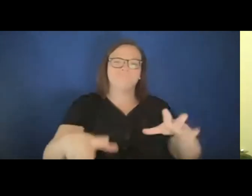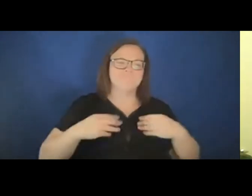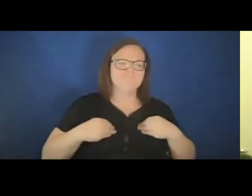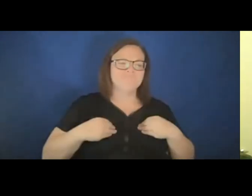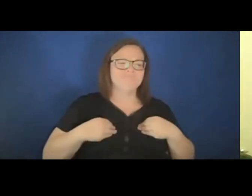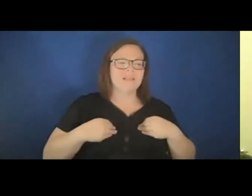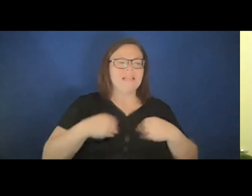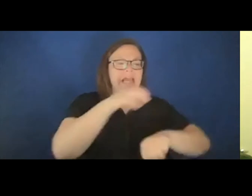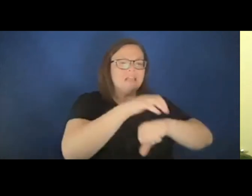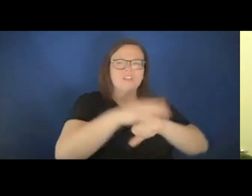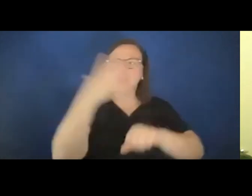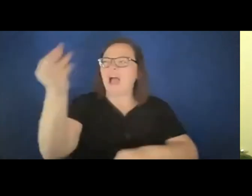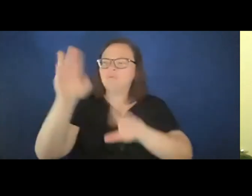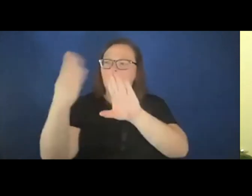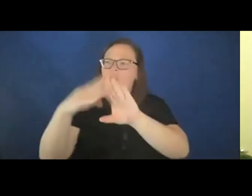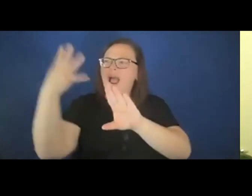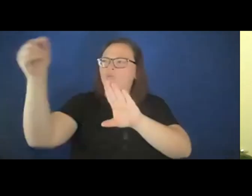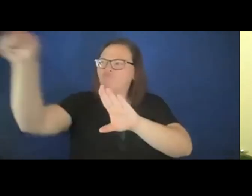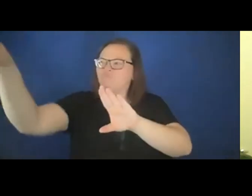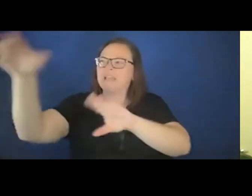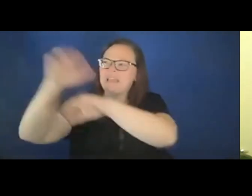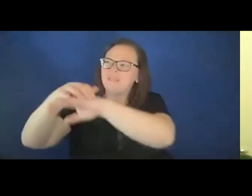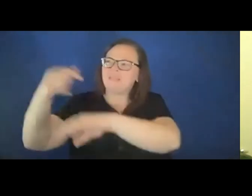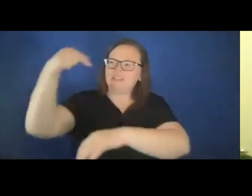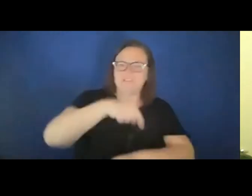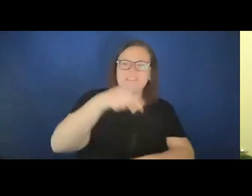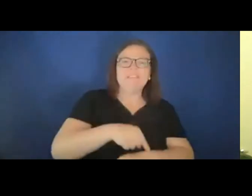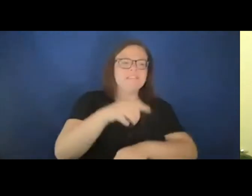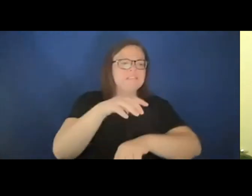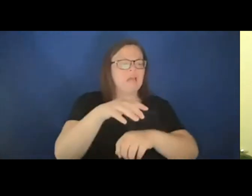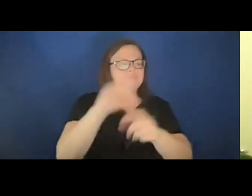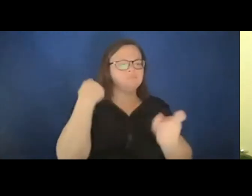“English outside this door, Spanish inside,” he said, “y basta.” But who can divide